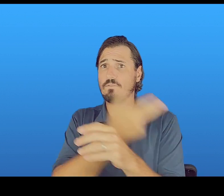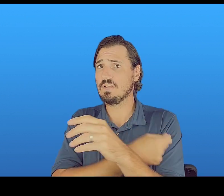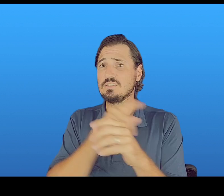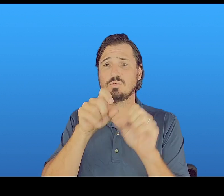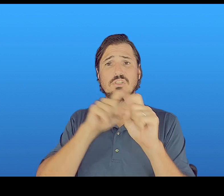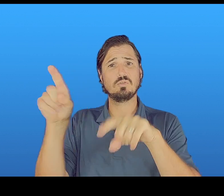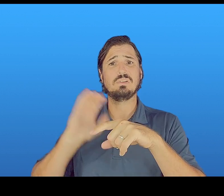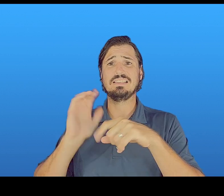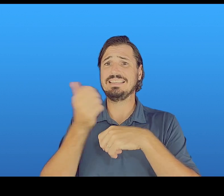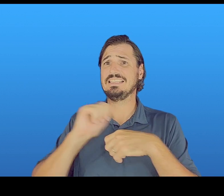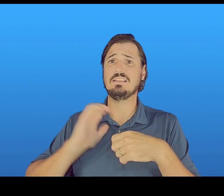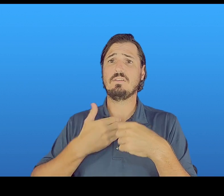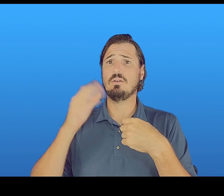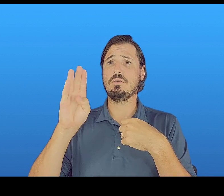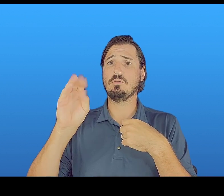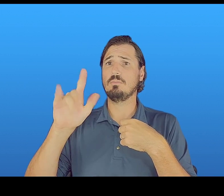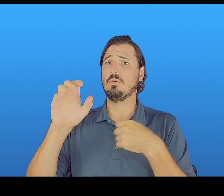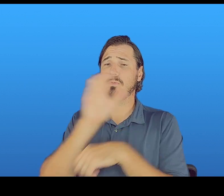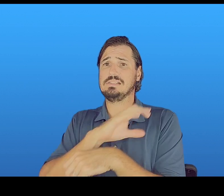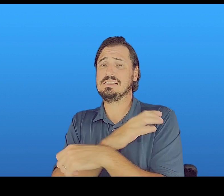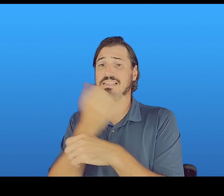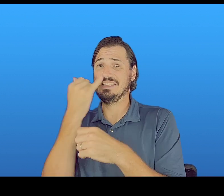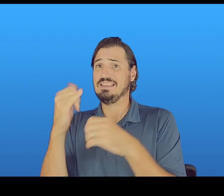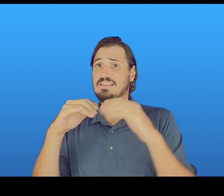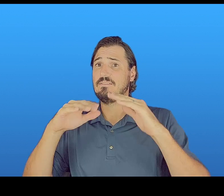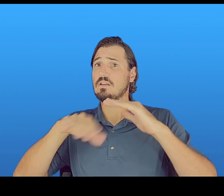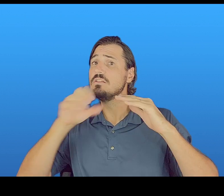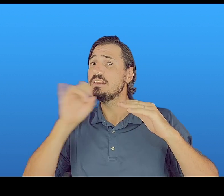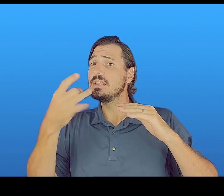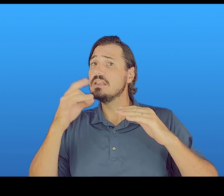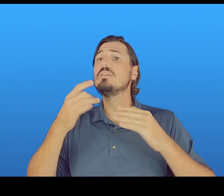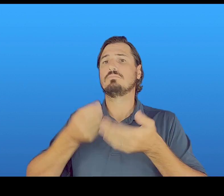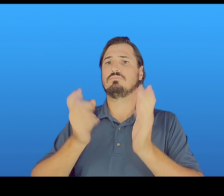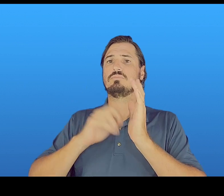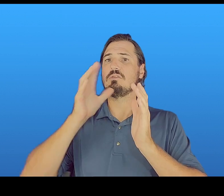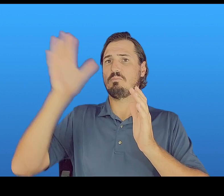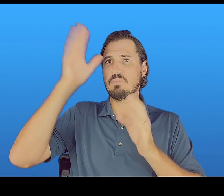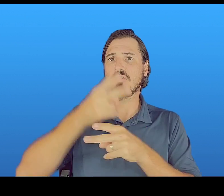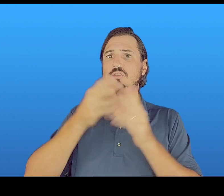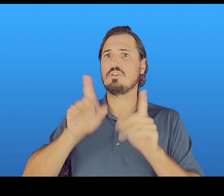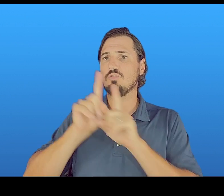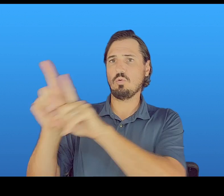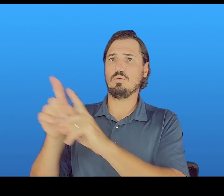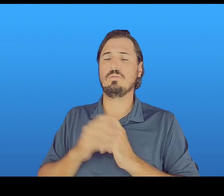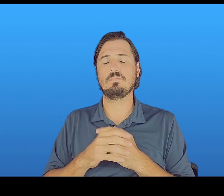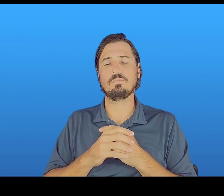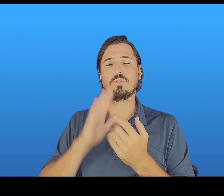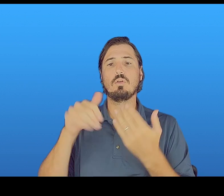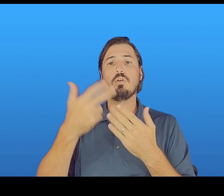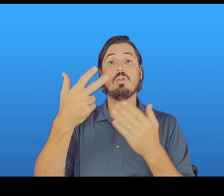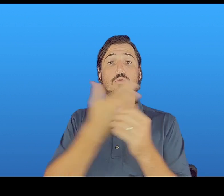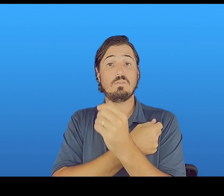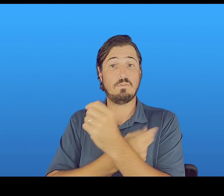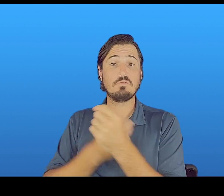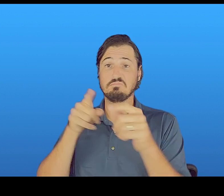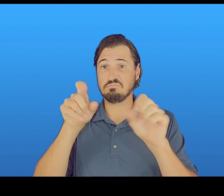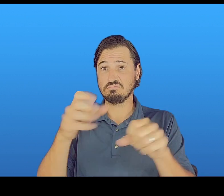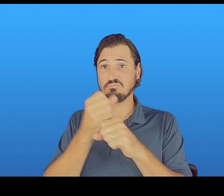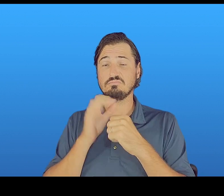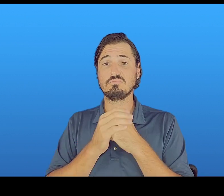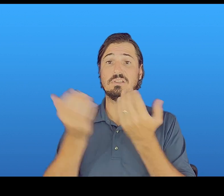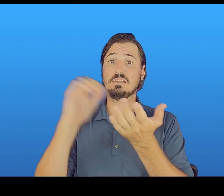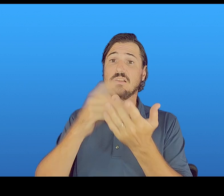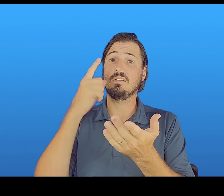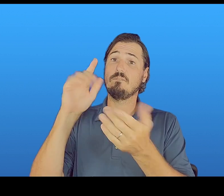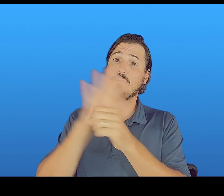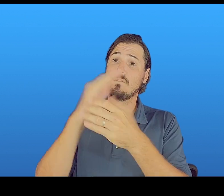If you’re ready to start your vaccination, you’re welcome at any of our mobile clinics. Minors must be accompanied by a parent or guardian. No appointments are needed. All three vaccines are